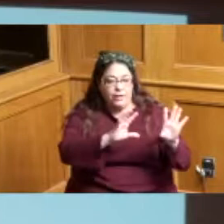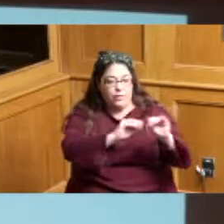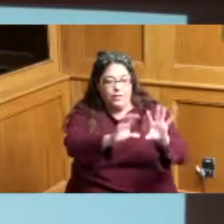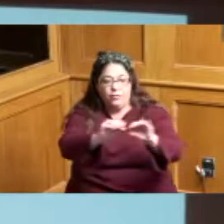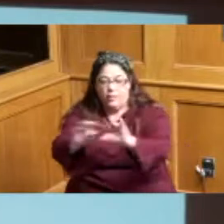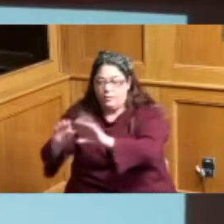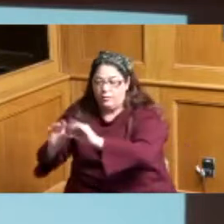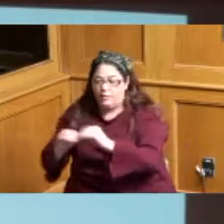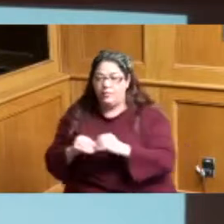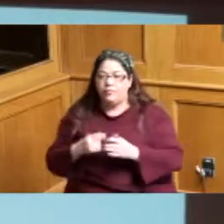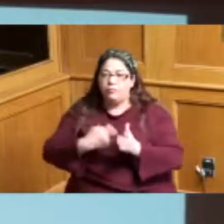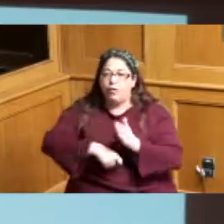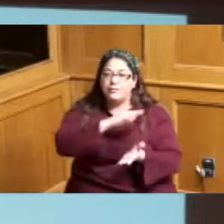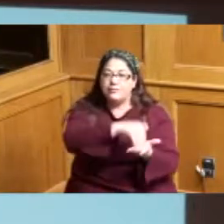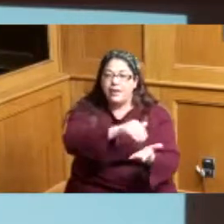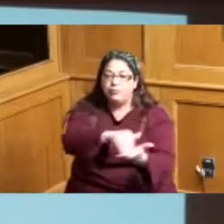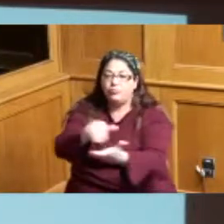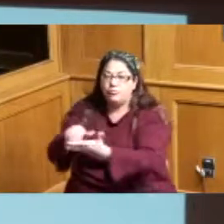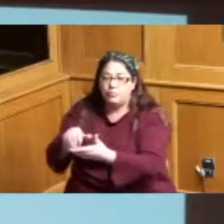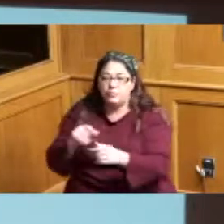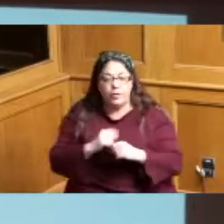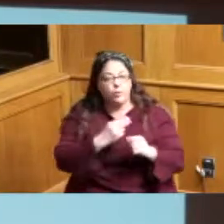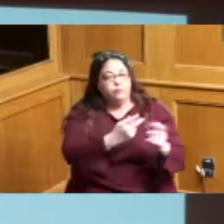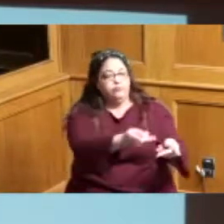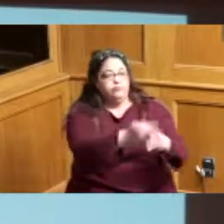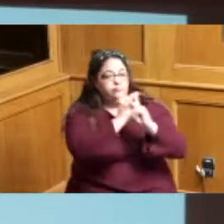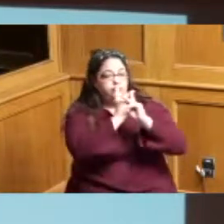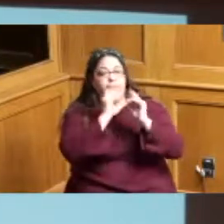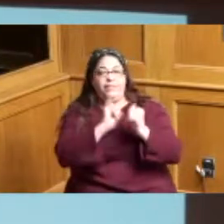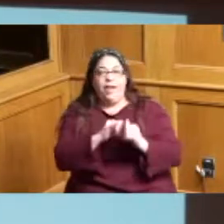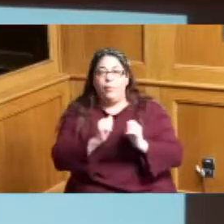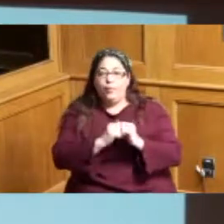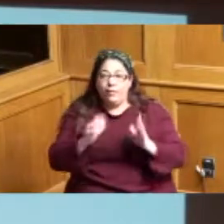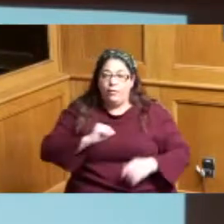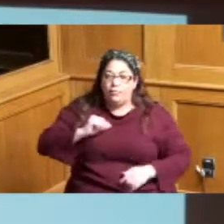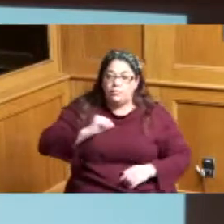so those were we were able to use those cost centers without having to undertake a detailed